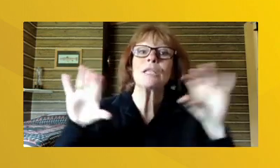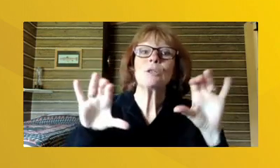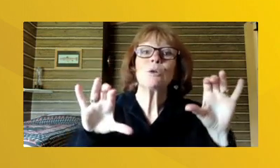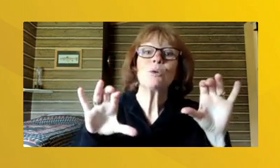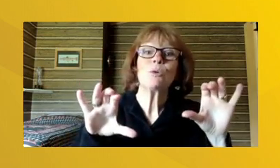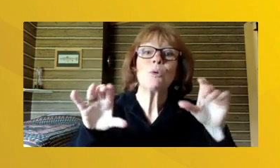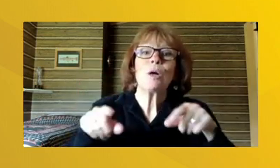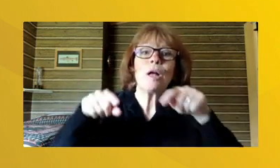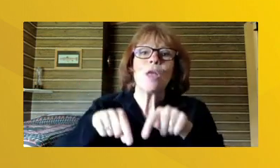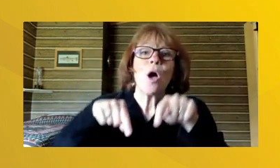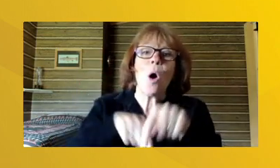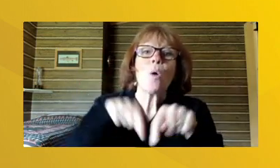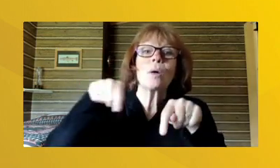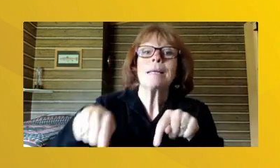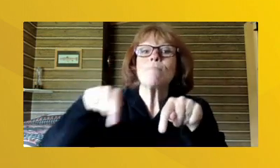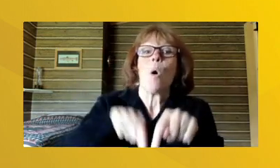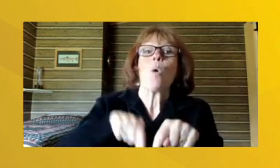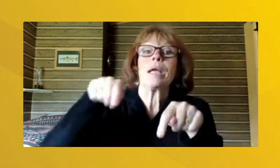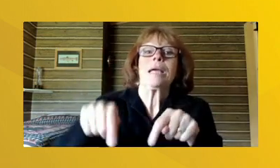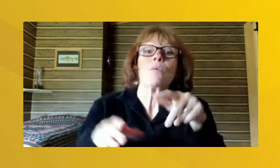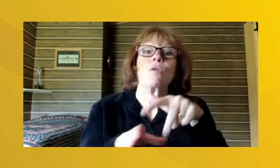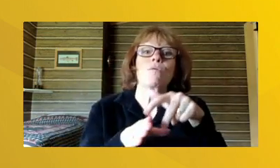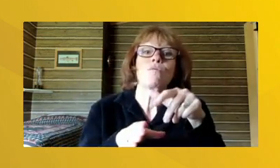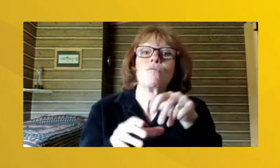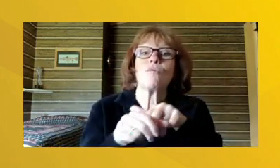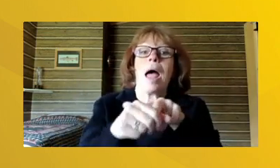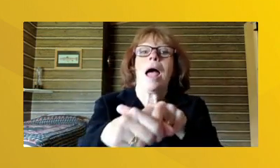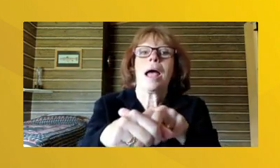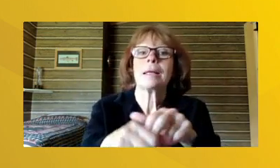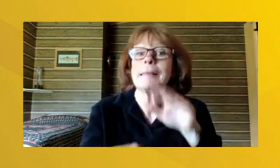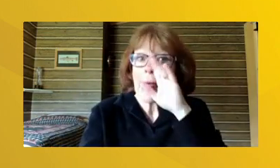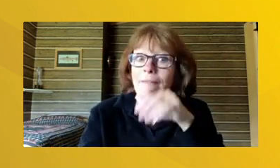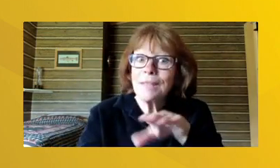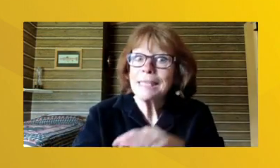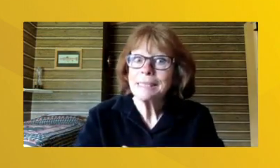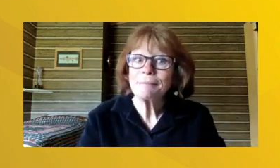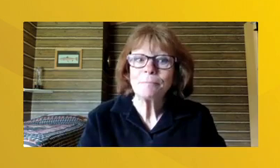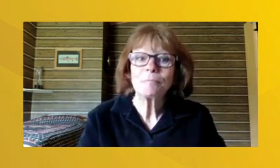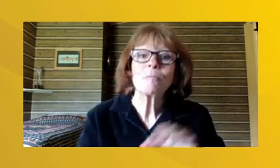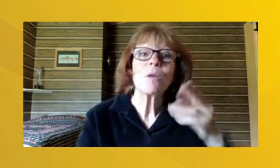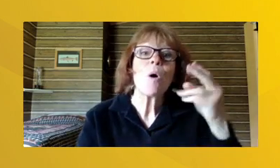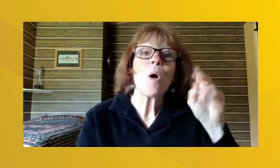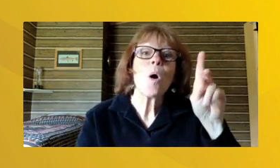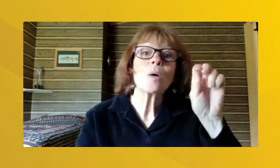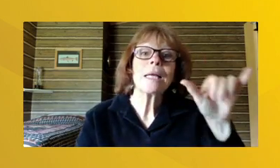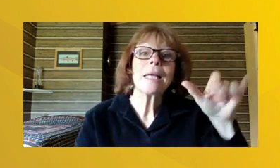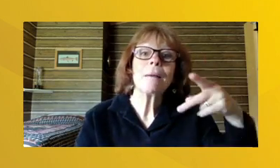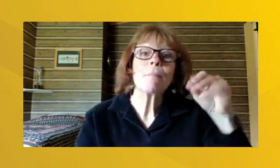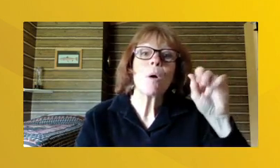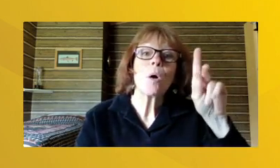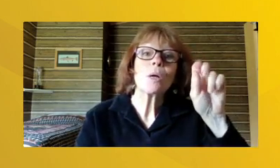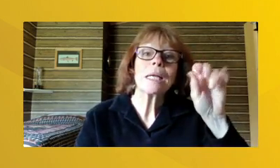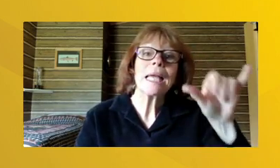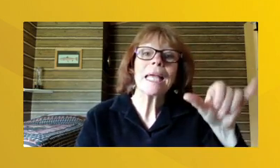Hokey pokey. Alright, here we go. We're going to put our trunk in. So, friends, can you put your trunk in?